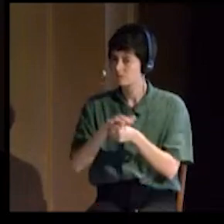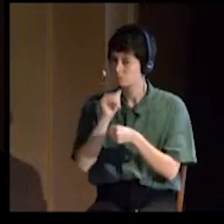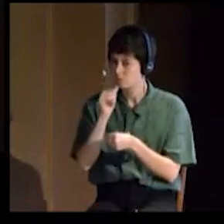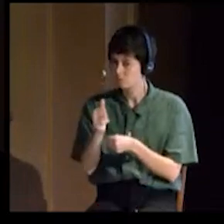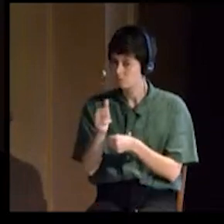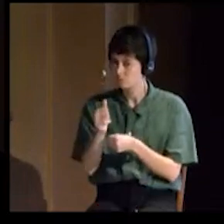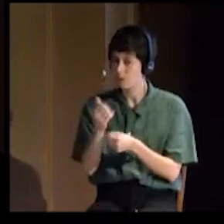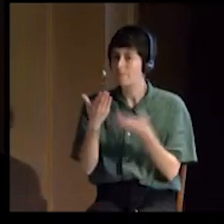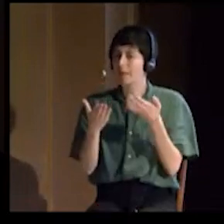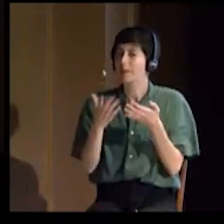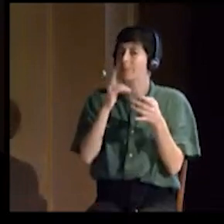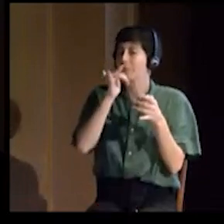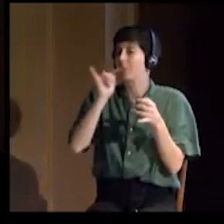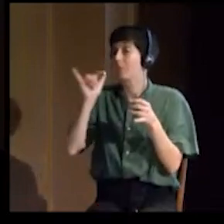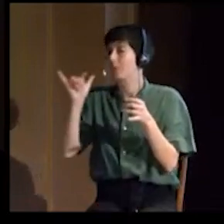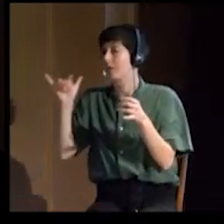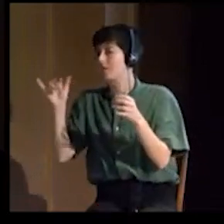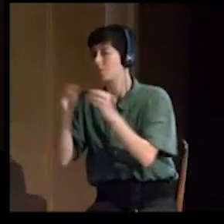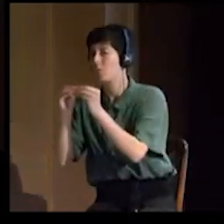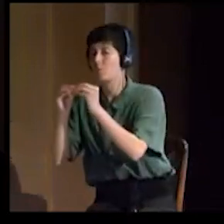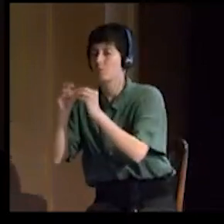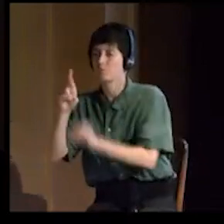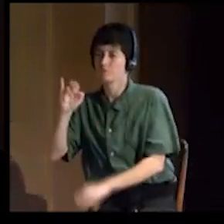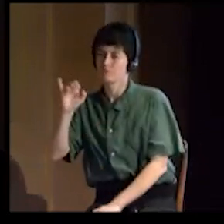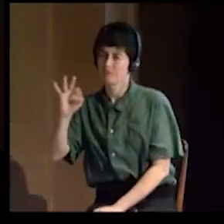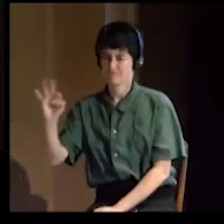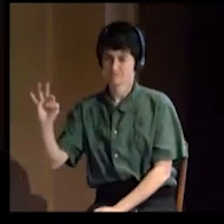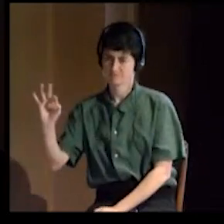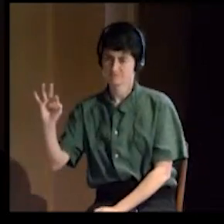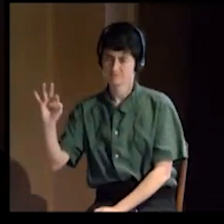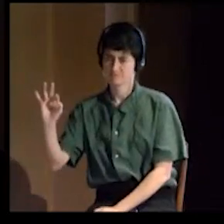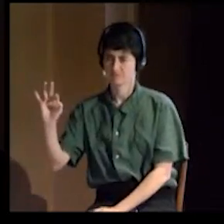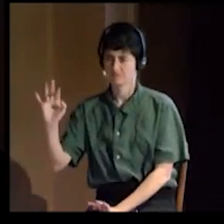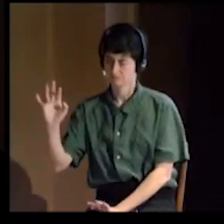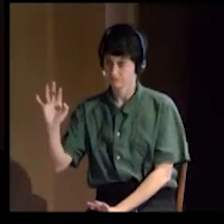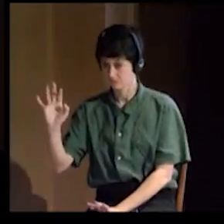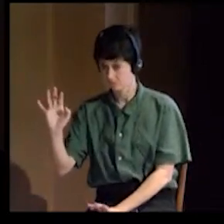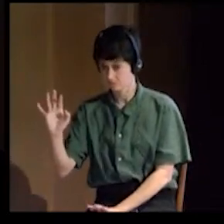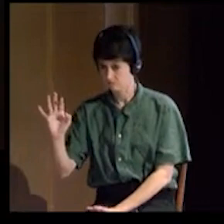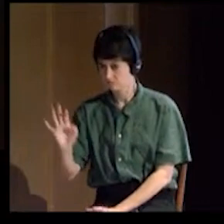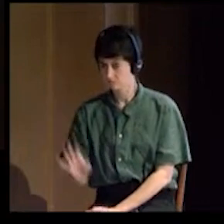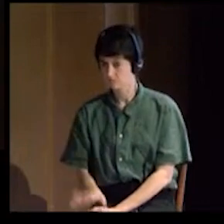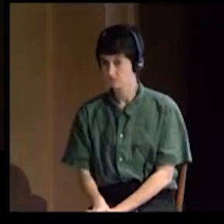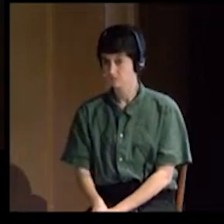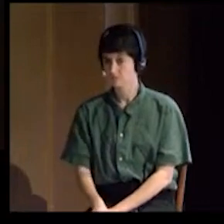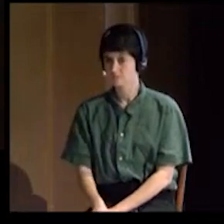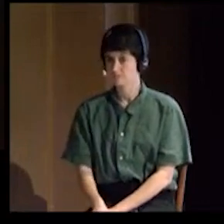because it's that pesky fluid phase that's stabilizing nucleation sites and choking these minimum melts in their place.